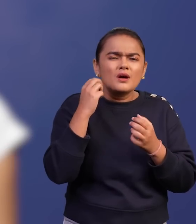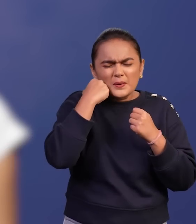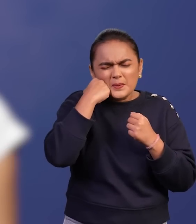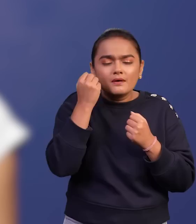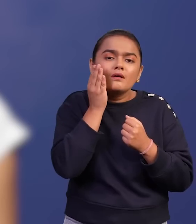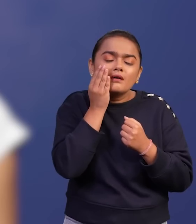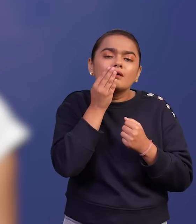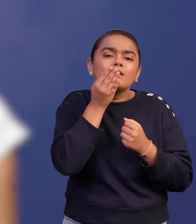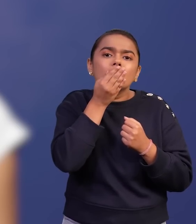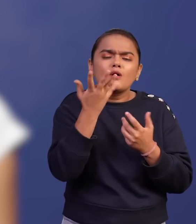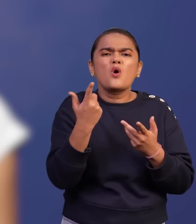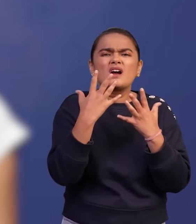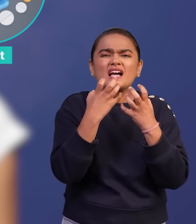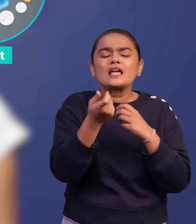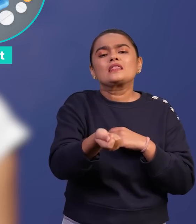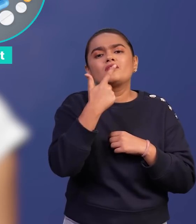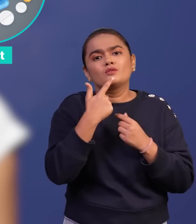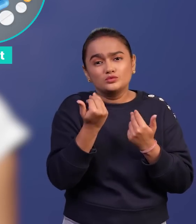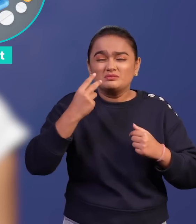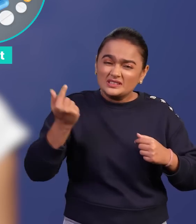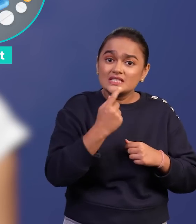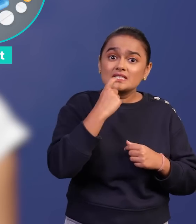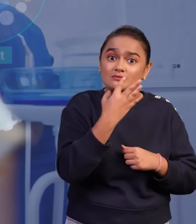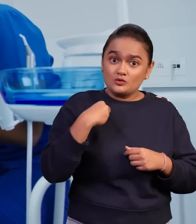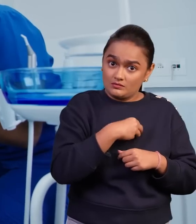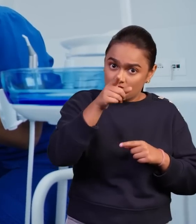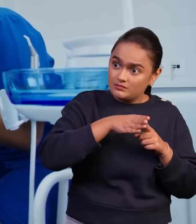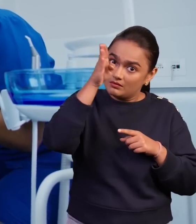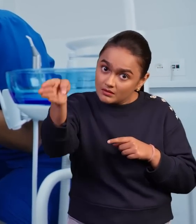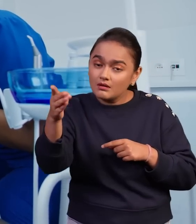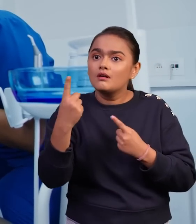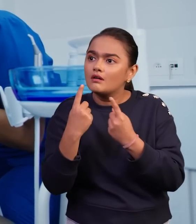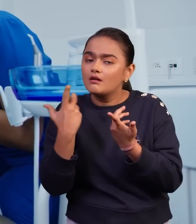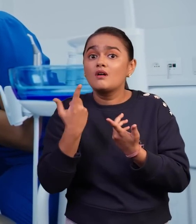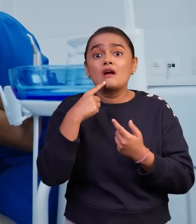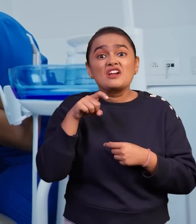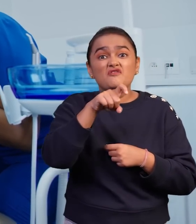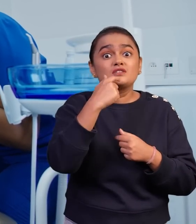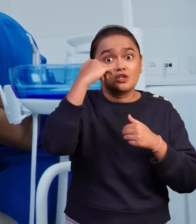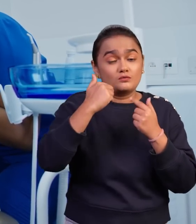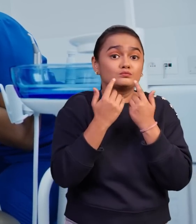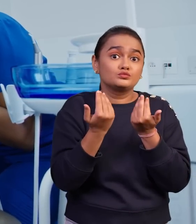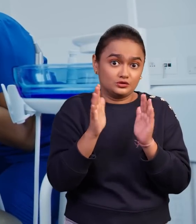Apply a cold compress or take a painkiller if needed. And visit a dentist quickly, as it could be a sign of infection.